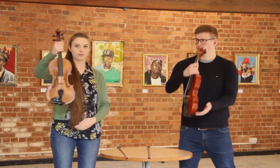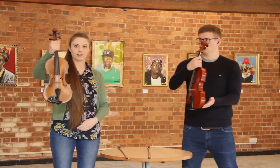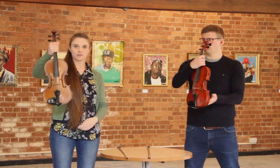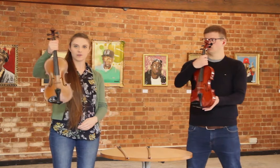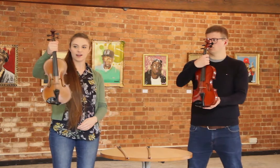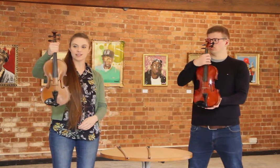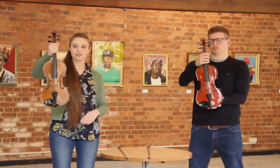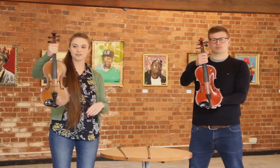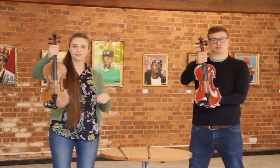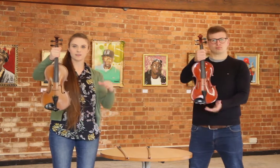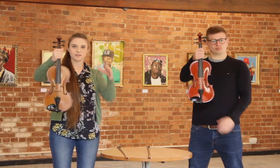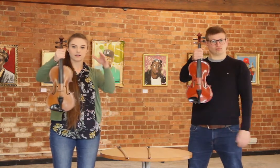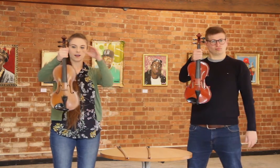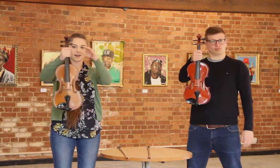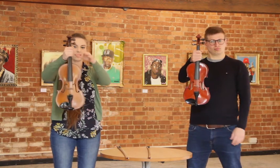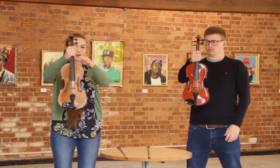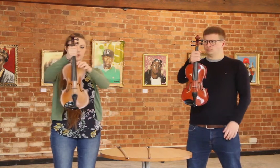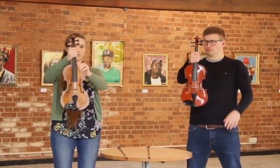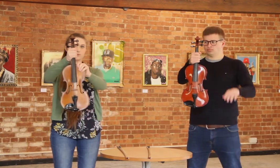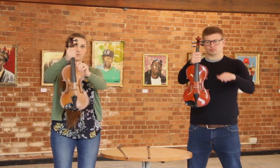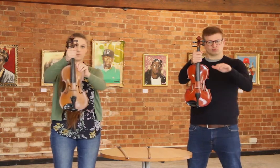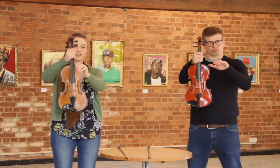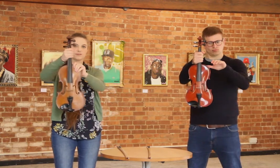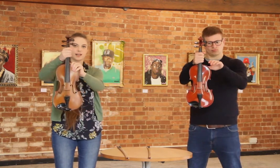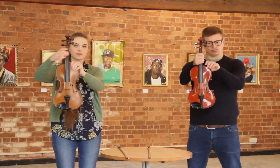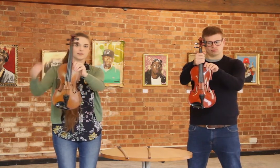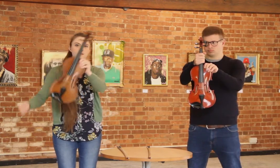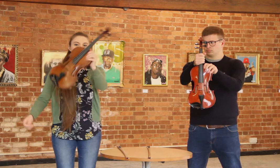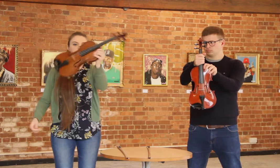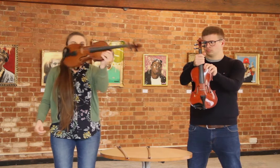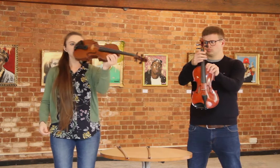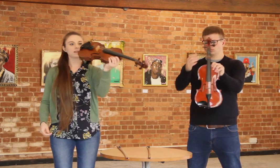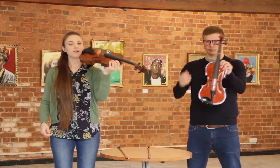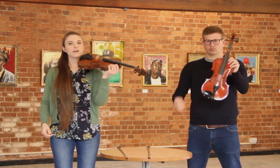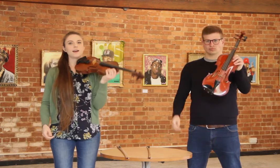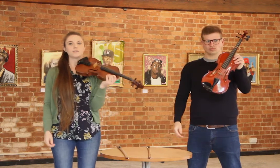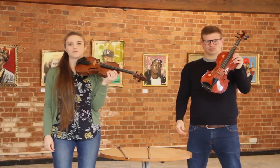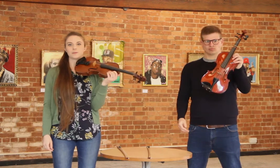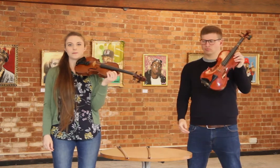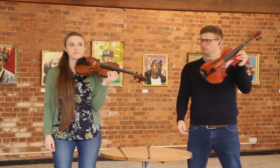That’s my right hand and now my left hand and flip it